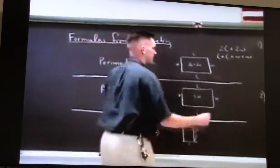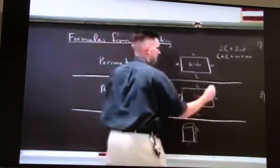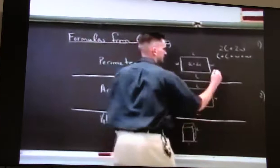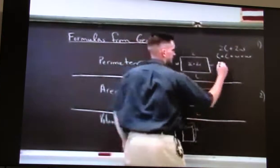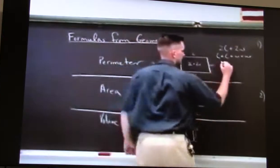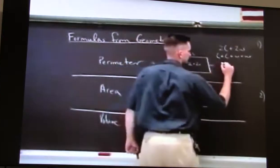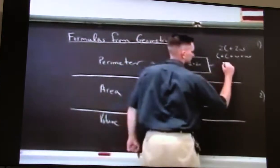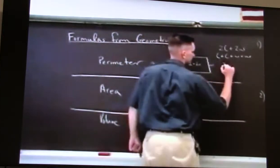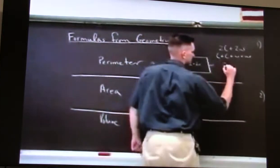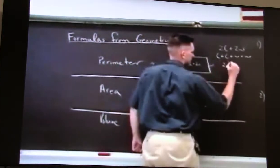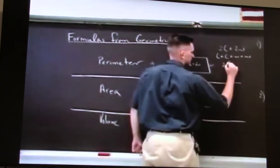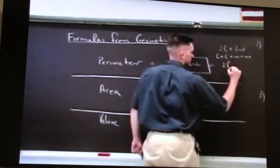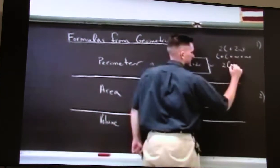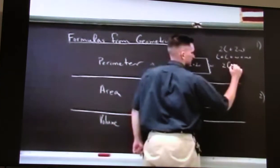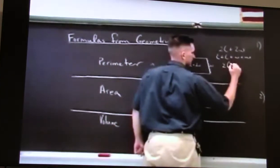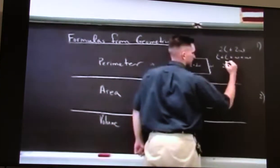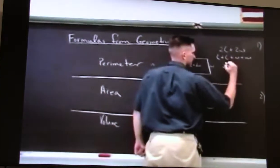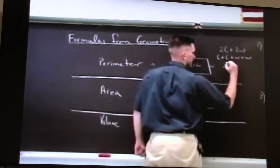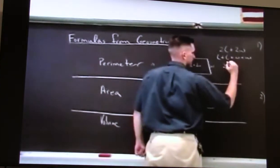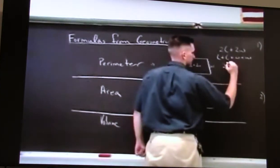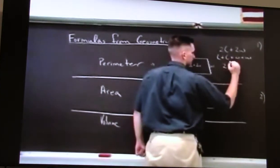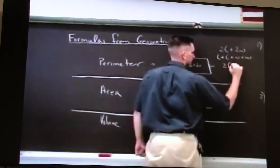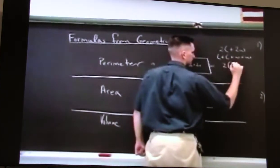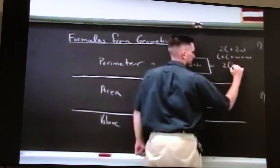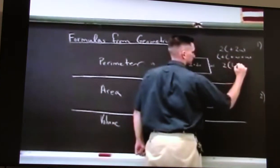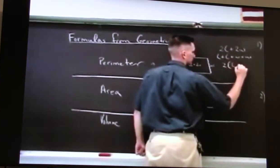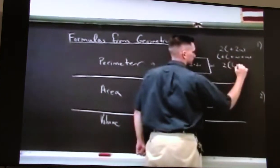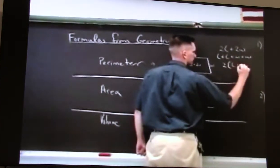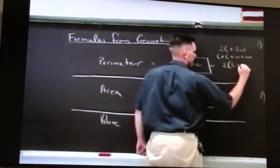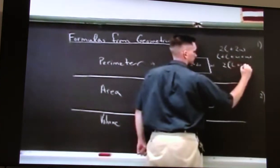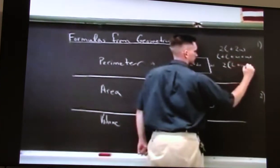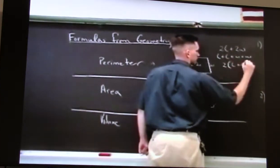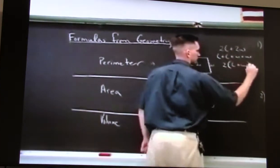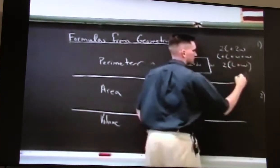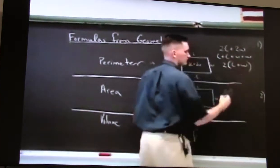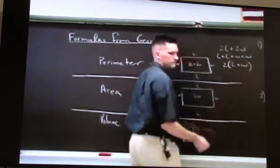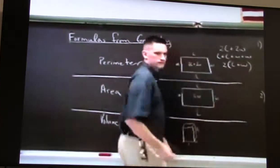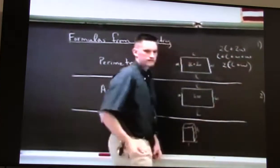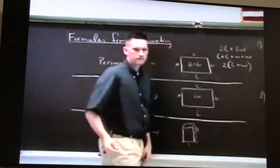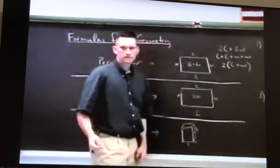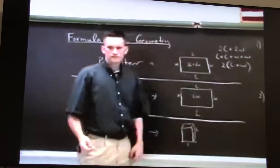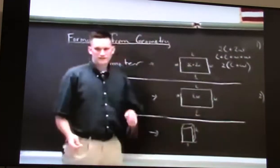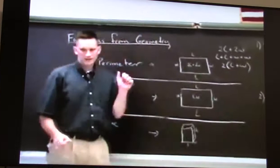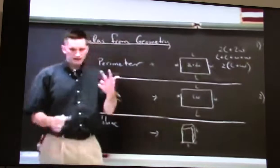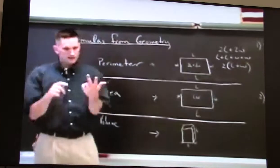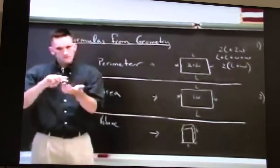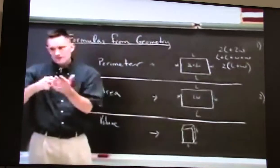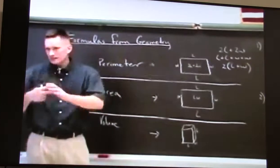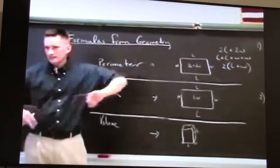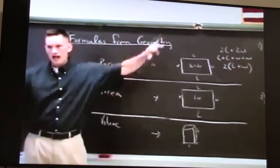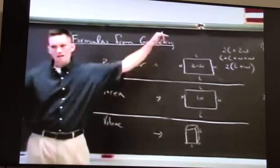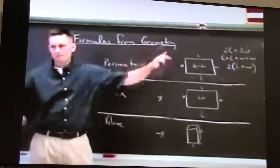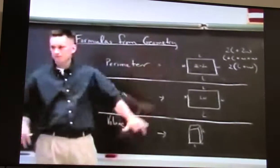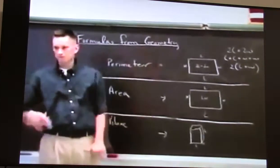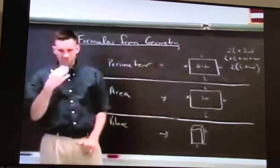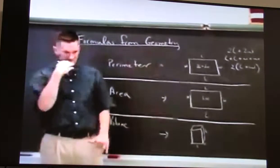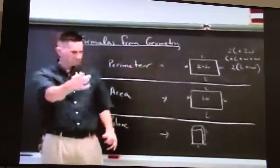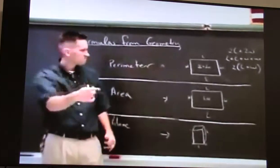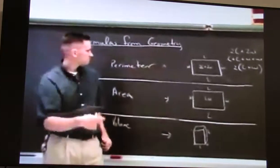any others? Good so you can take 2 times (length times width).